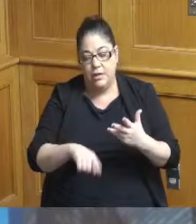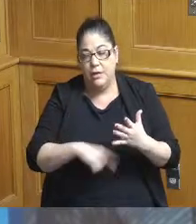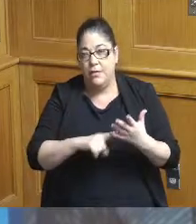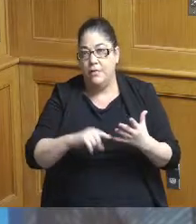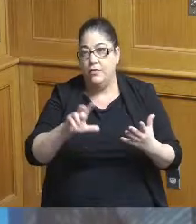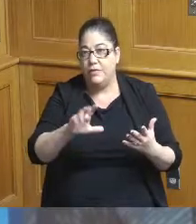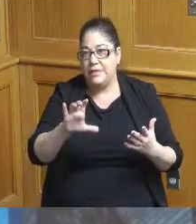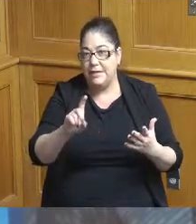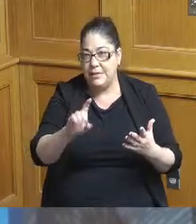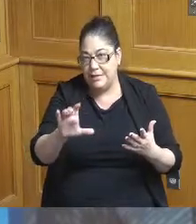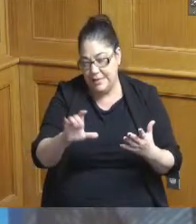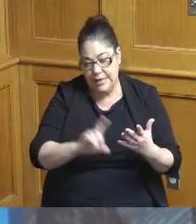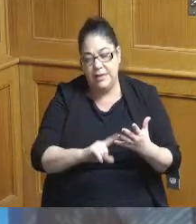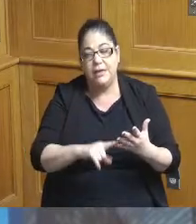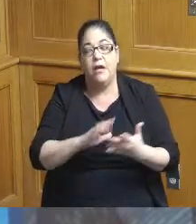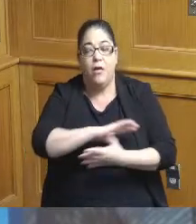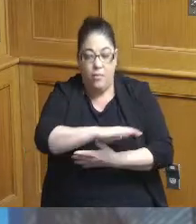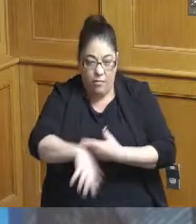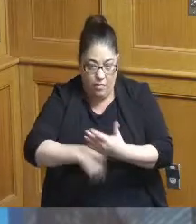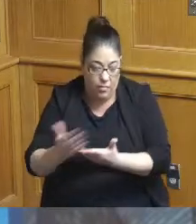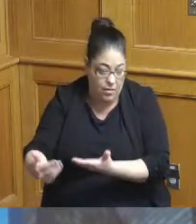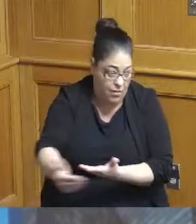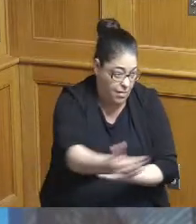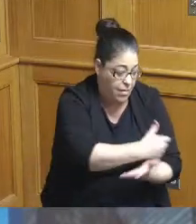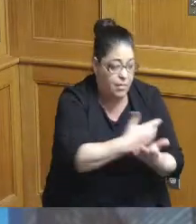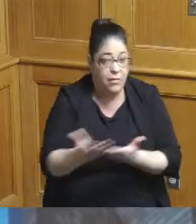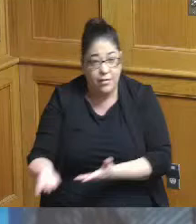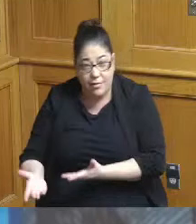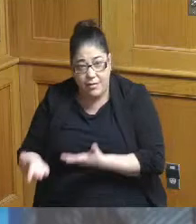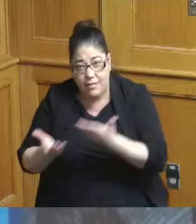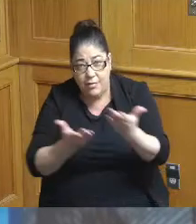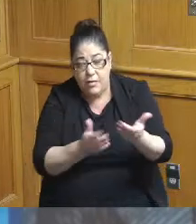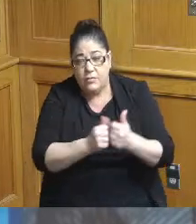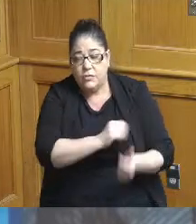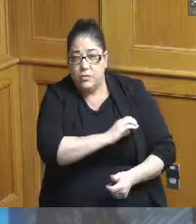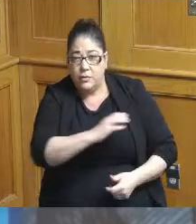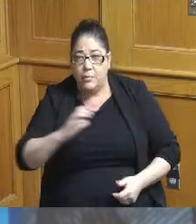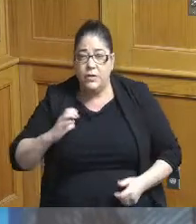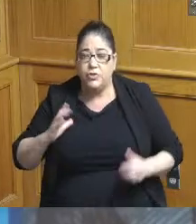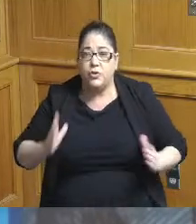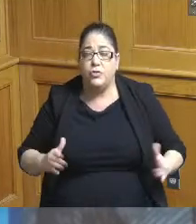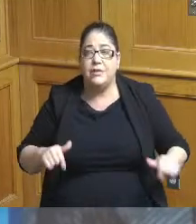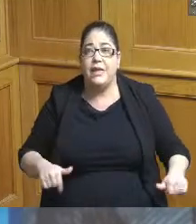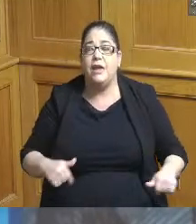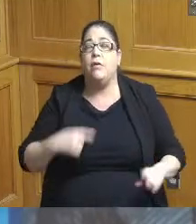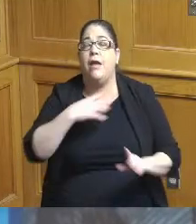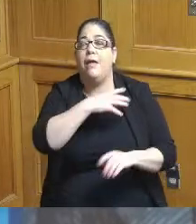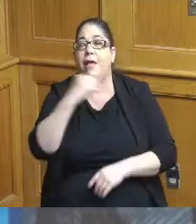recommendations back to the Board of County Commissioners and to City Council on next steps so